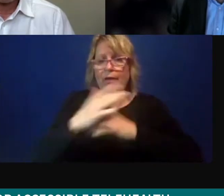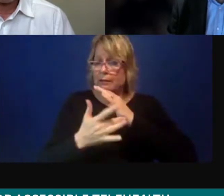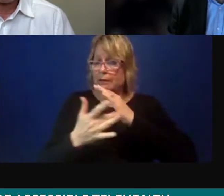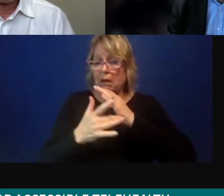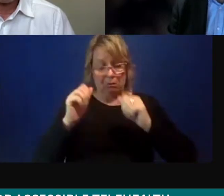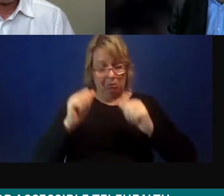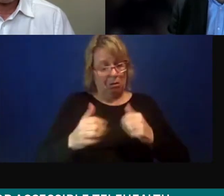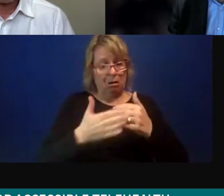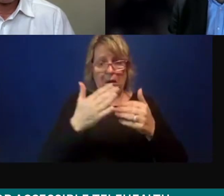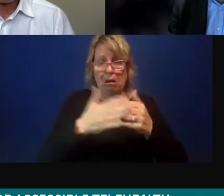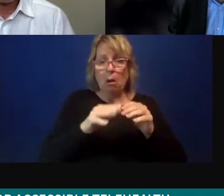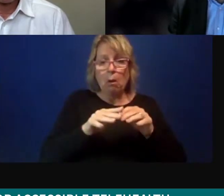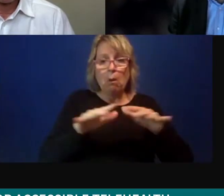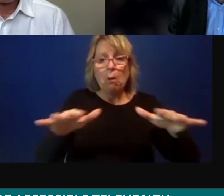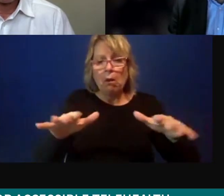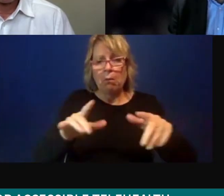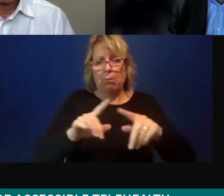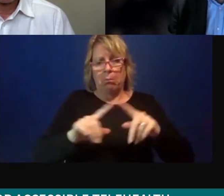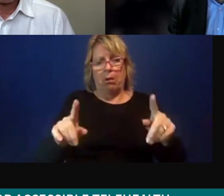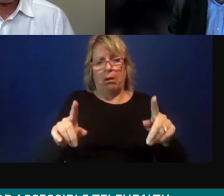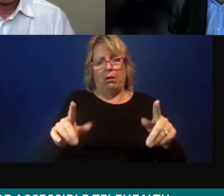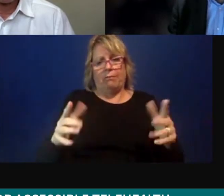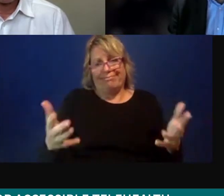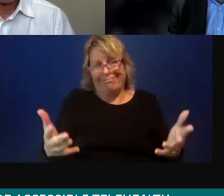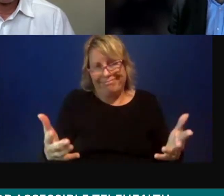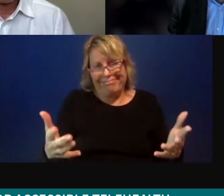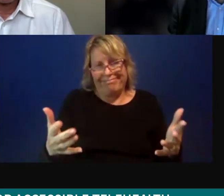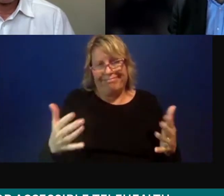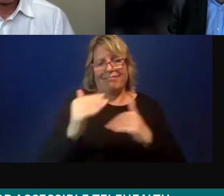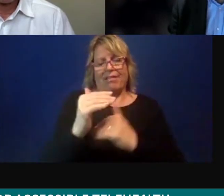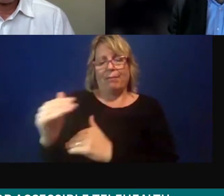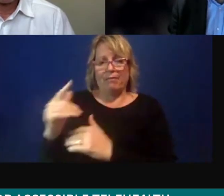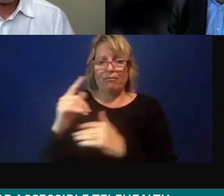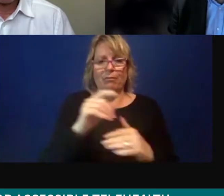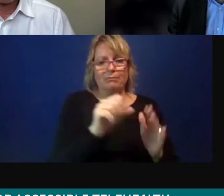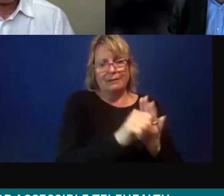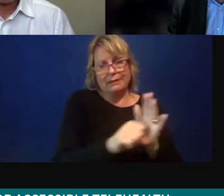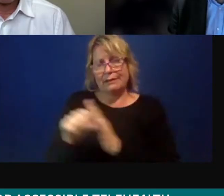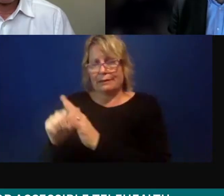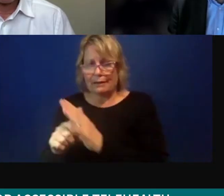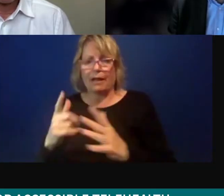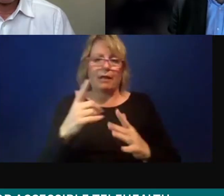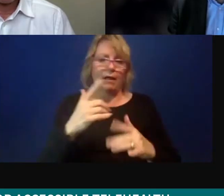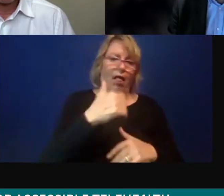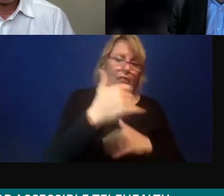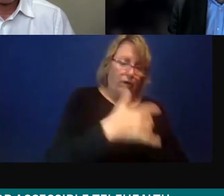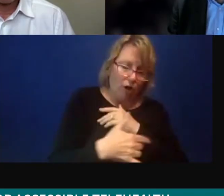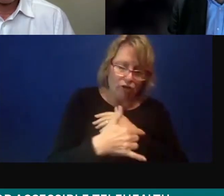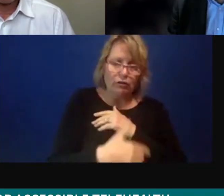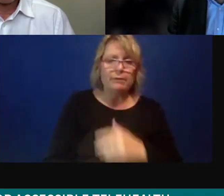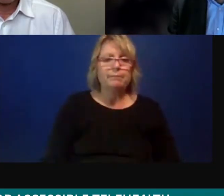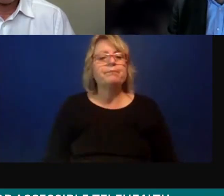those gaps. Rajiv, can I turn to you as well? I'm very interested in this,